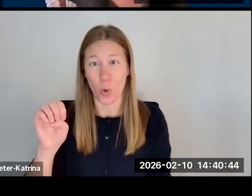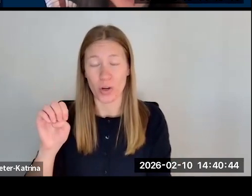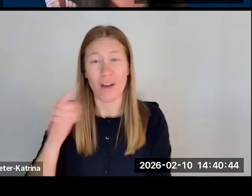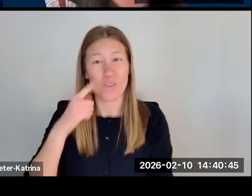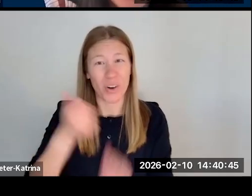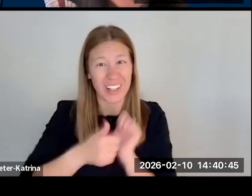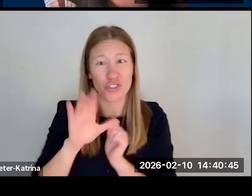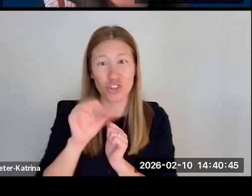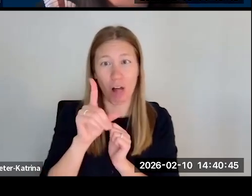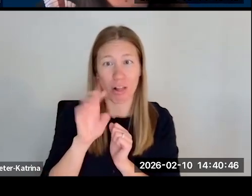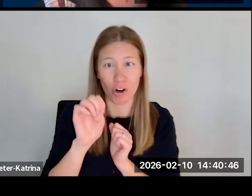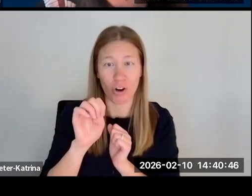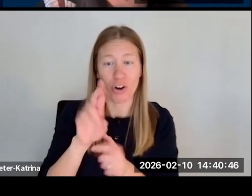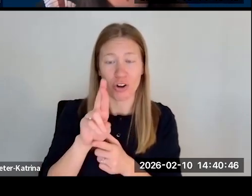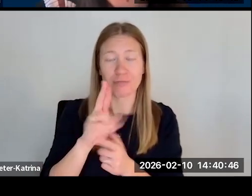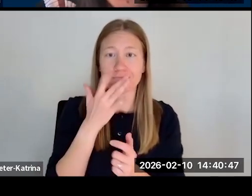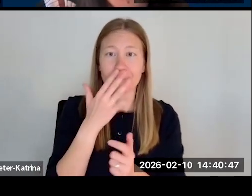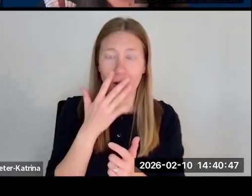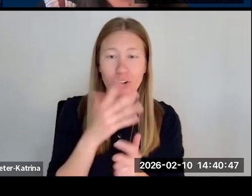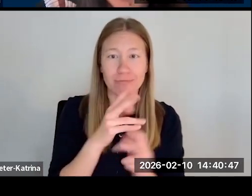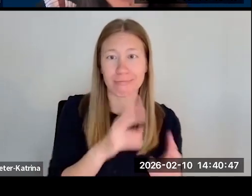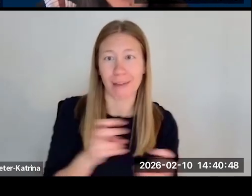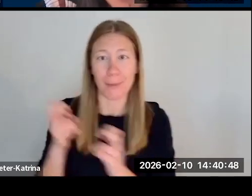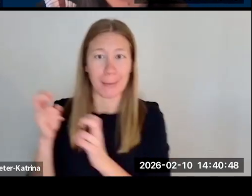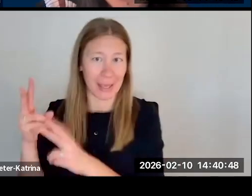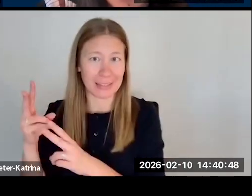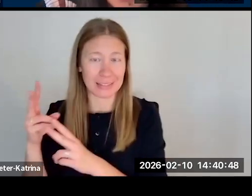To do that in Google Docs you can click text